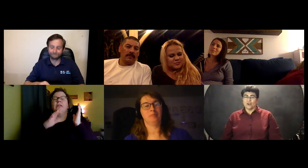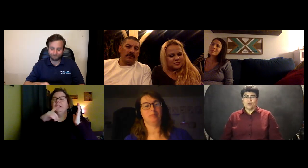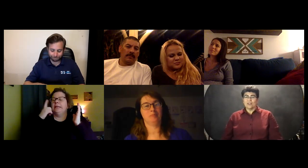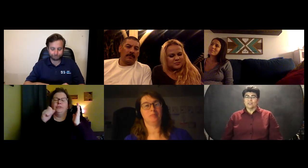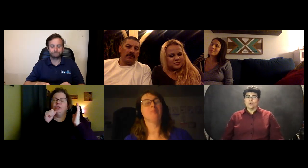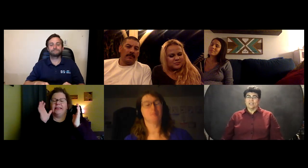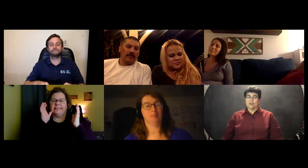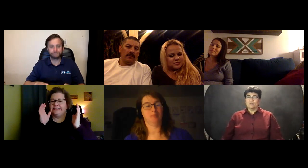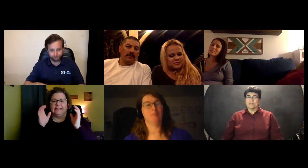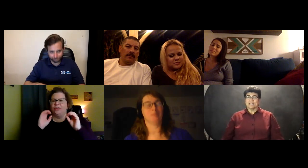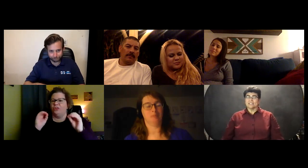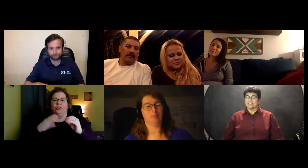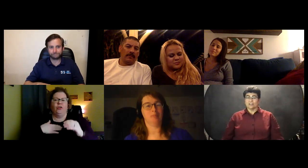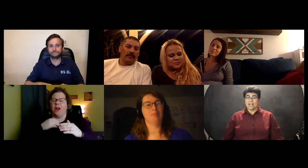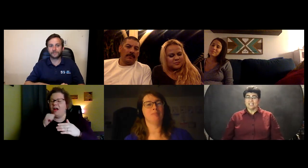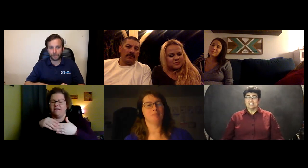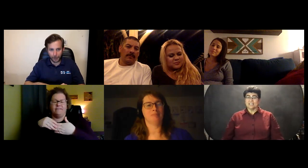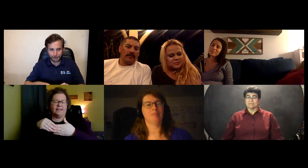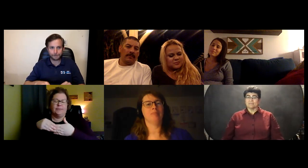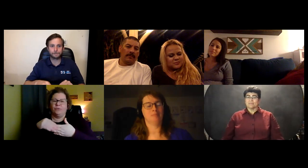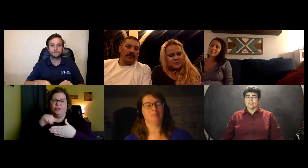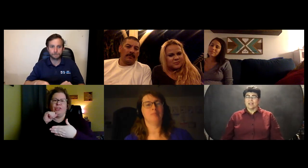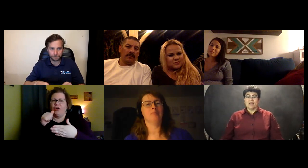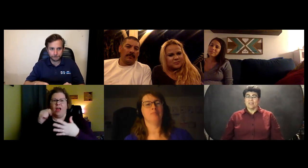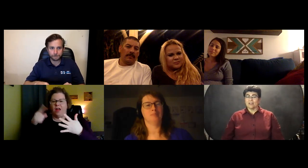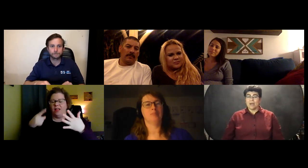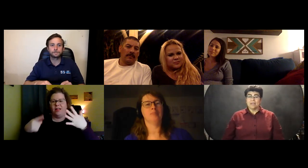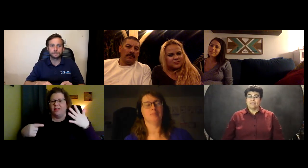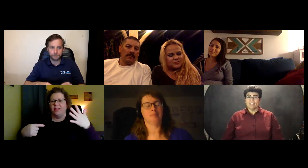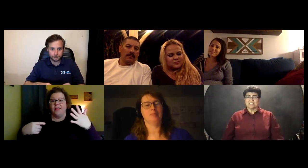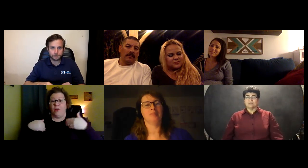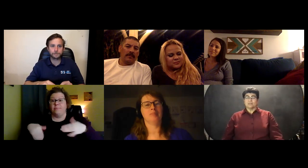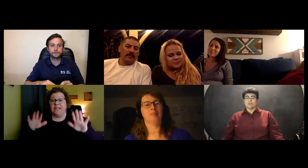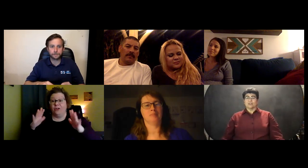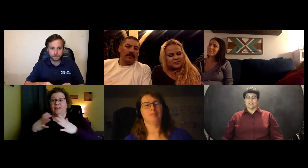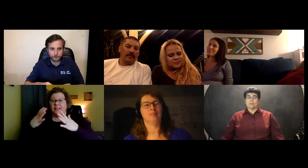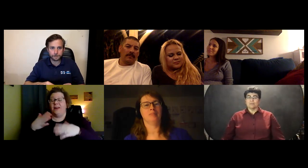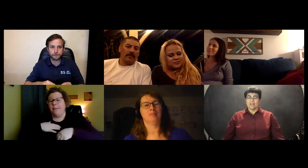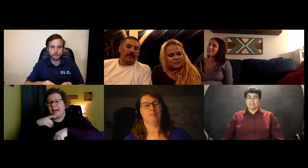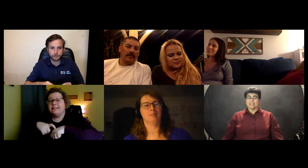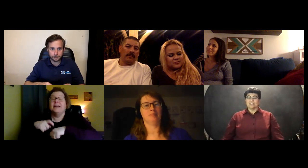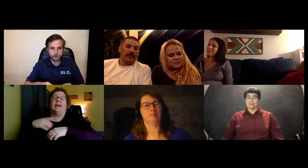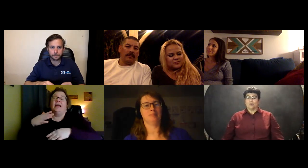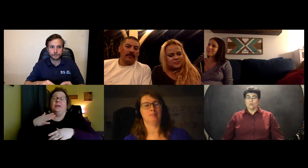it out the window because they're not listening and they're not being flexible